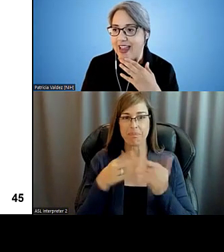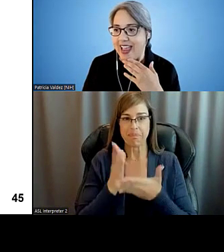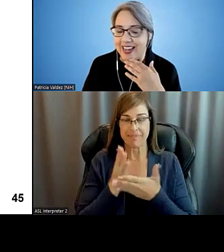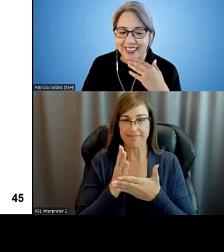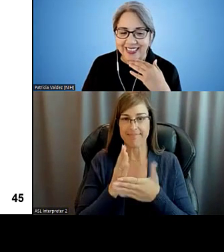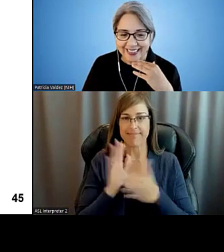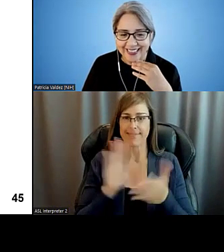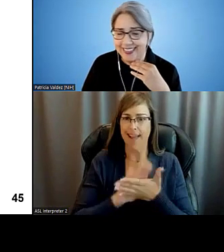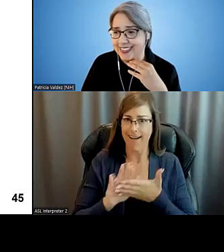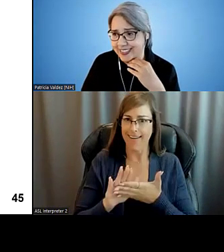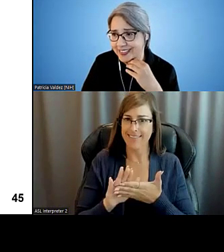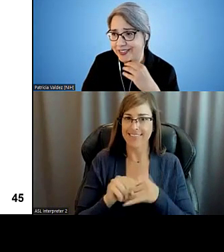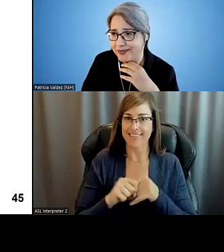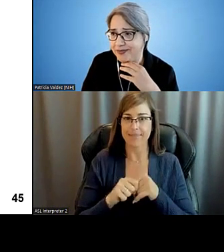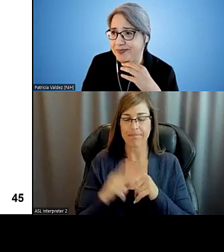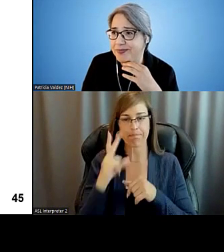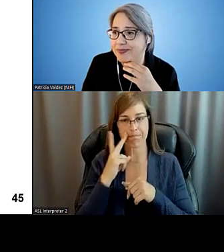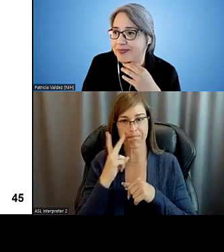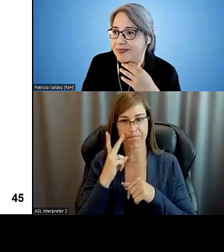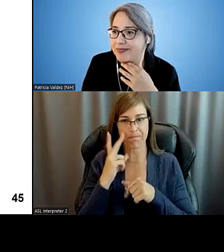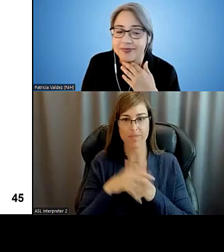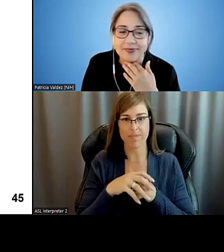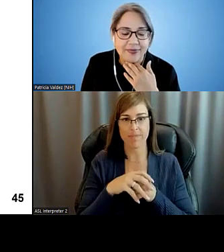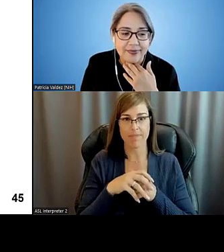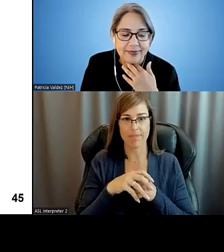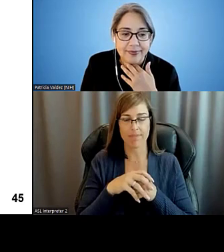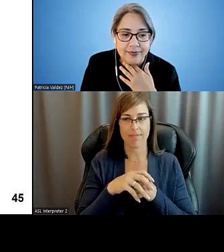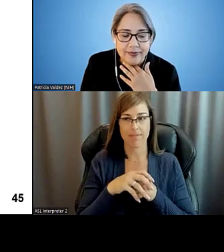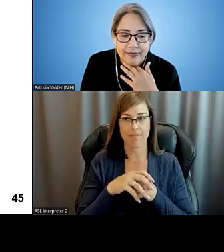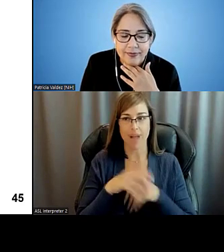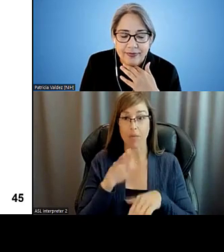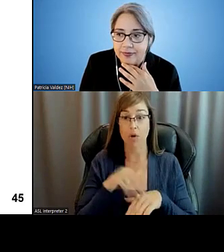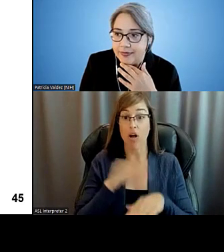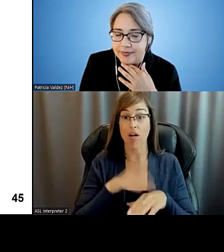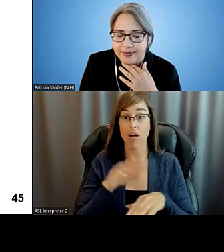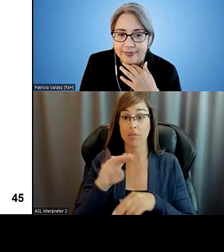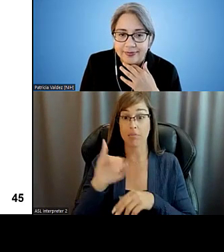Elyse Sullivan: Let's see. I'm going to call on Michelle Wong.